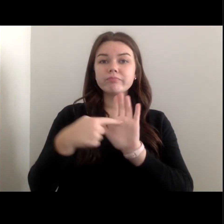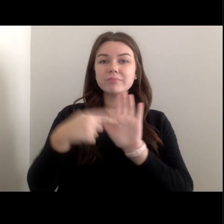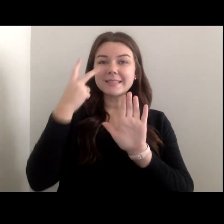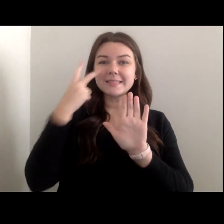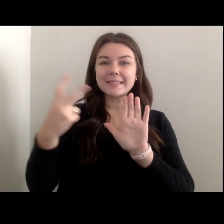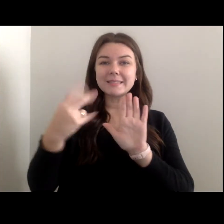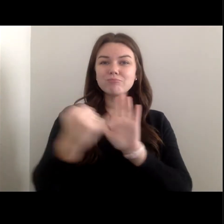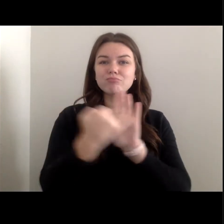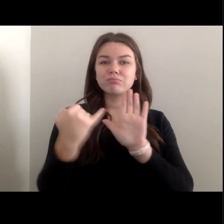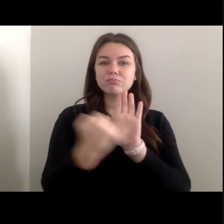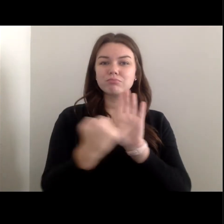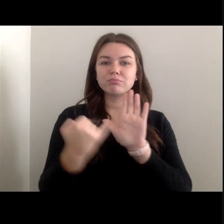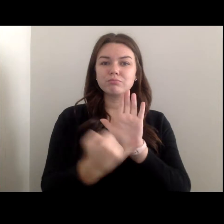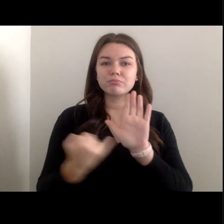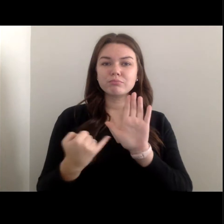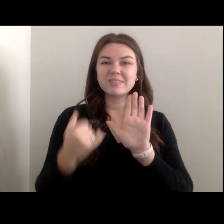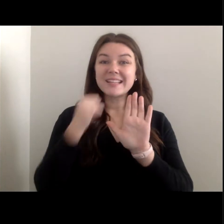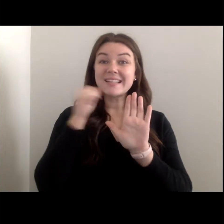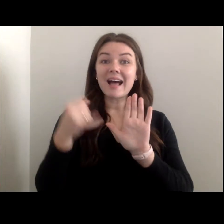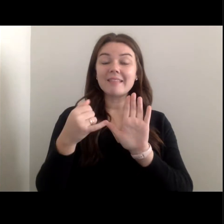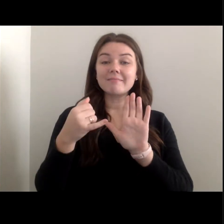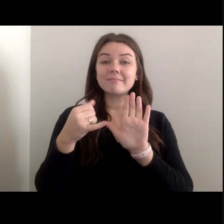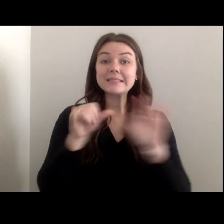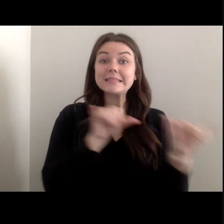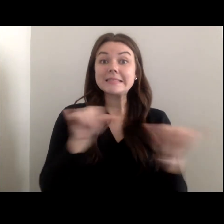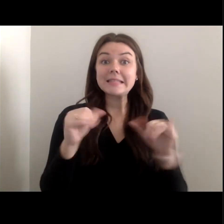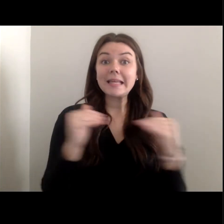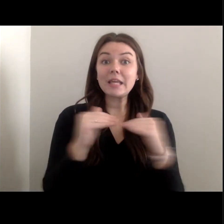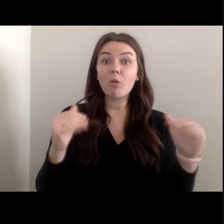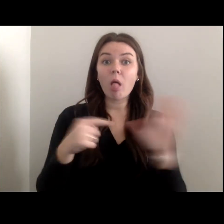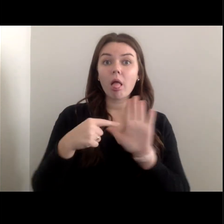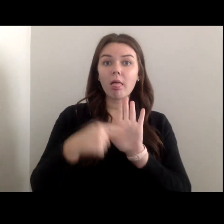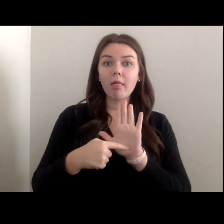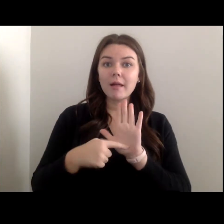They're kind of asymmetrical, they're different. And that's one way that we can tell